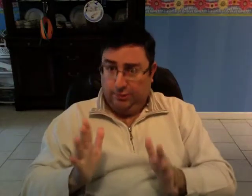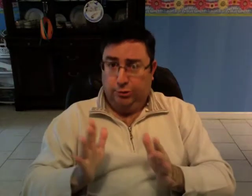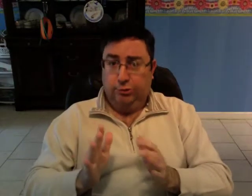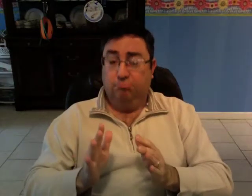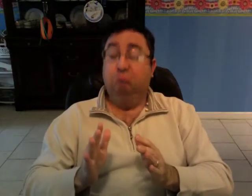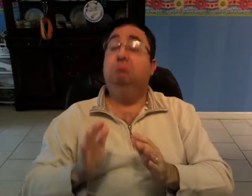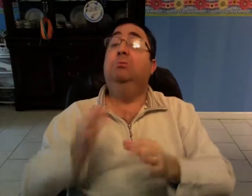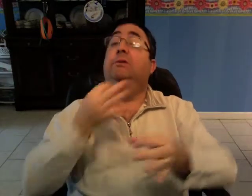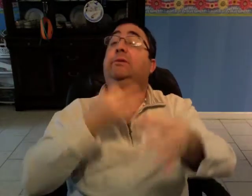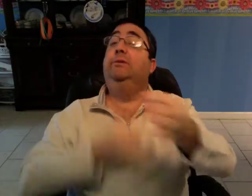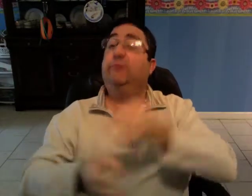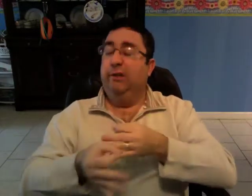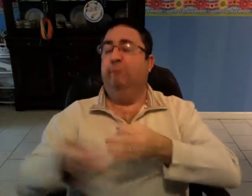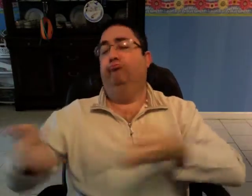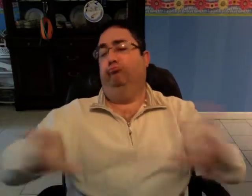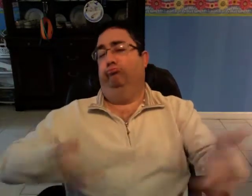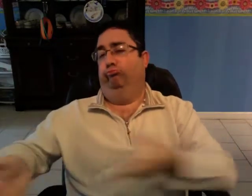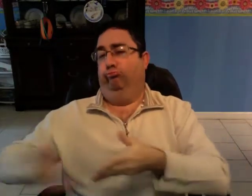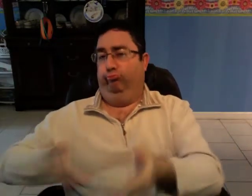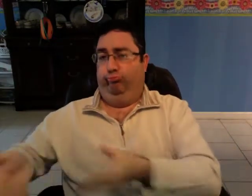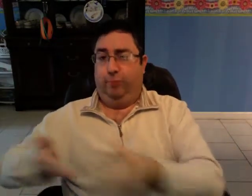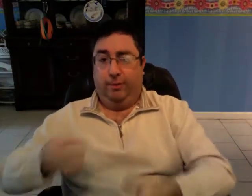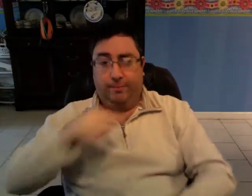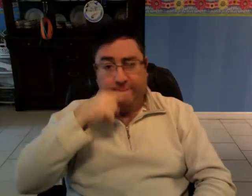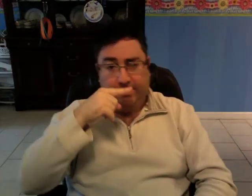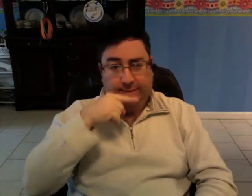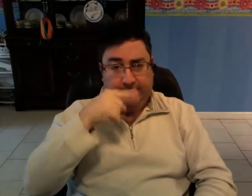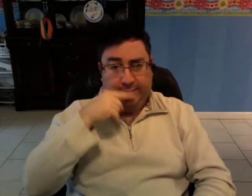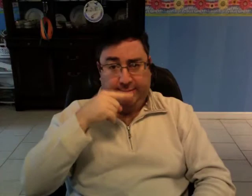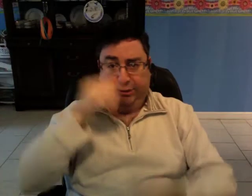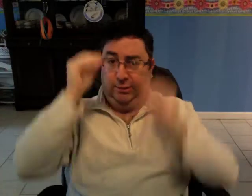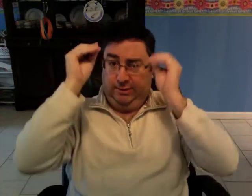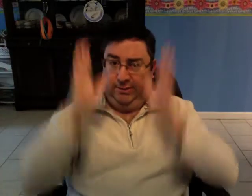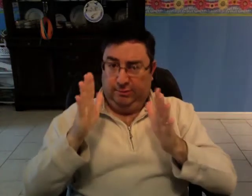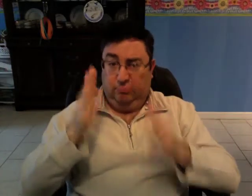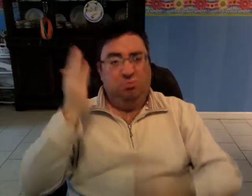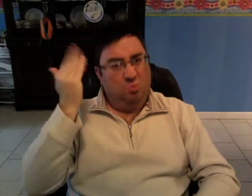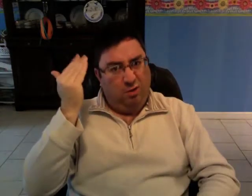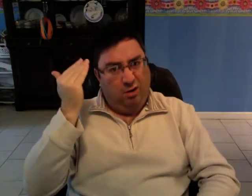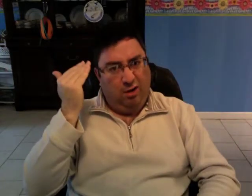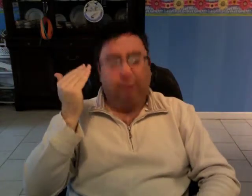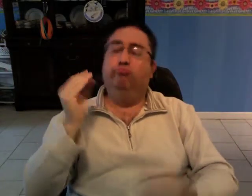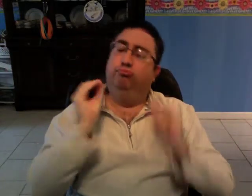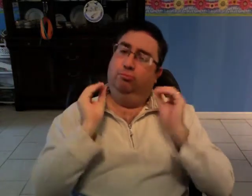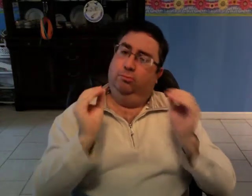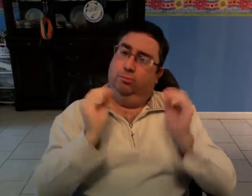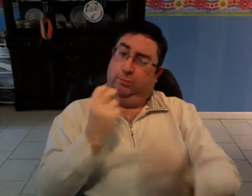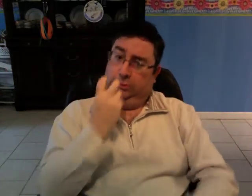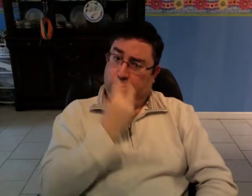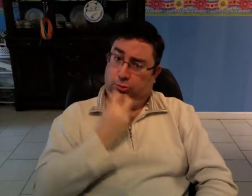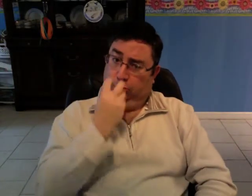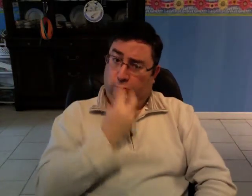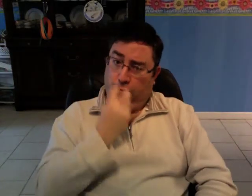and Hearing teachers were hired to teach speech skills instead.